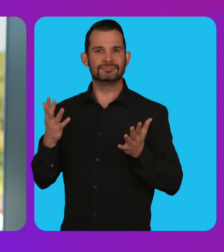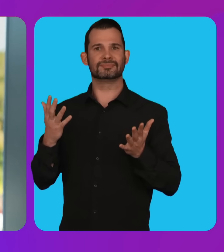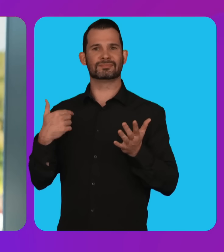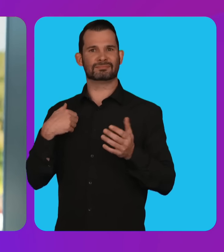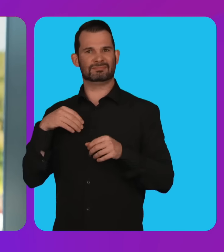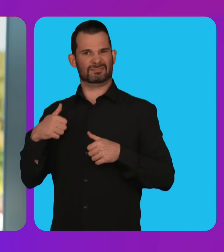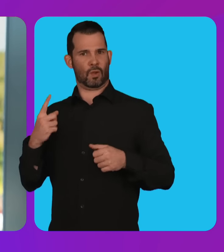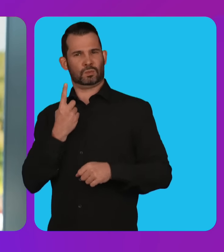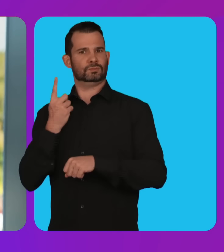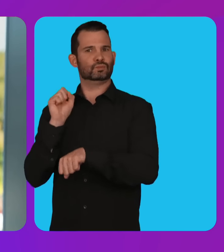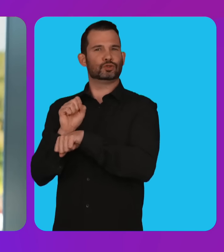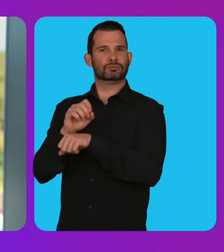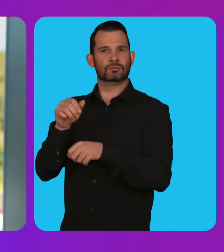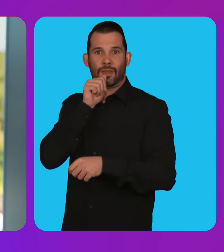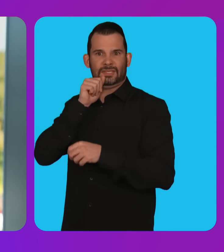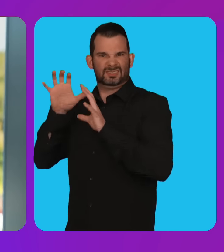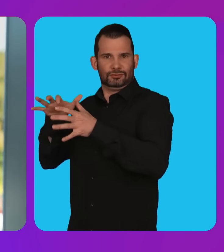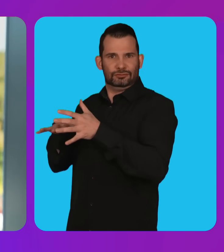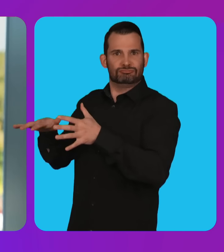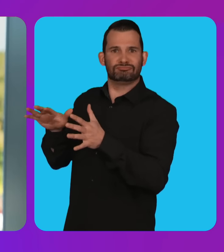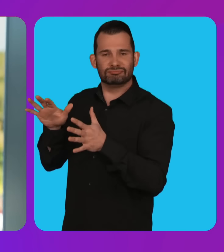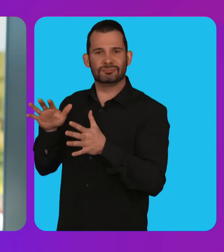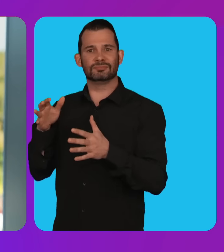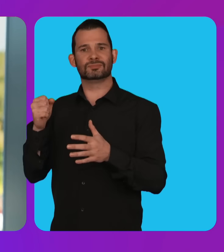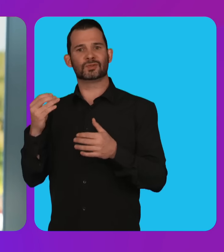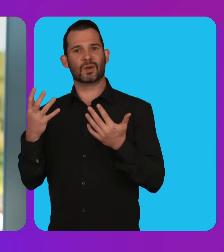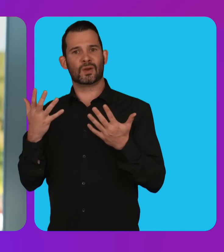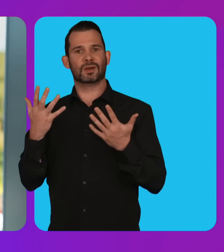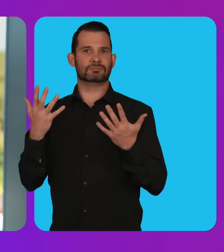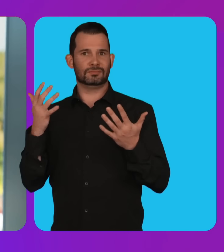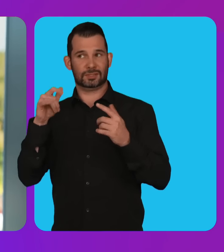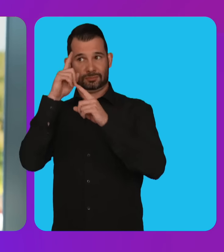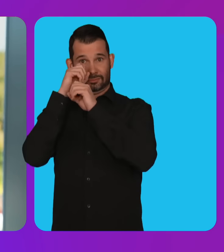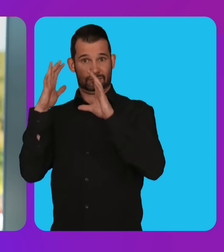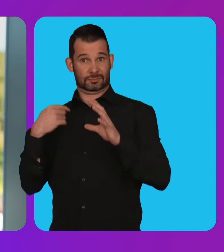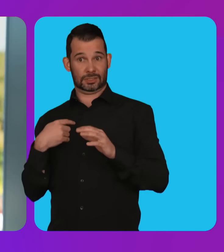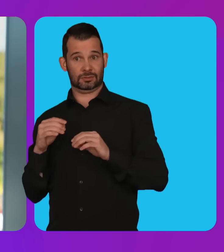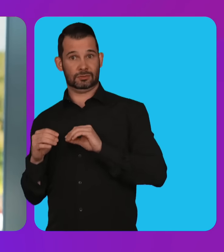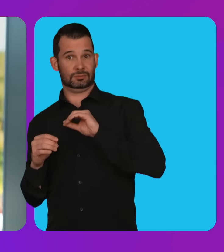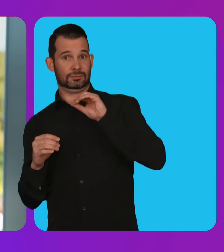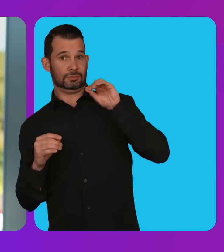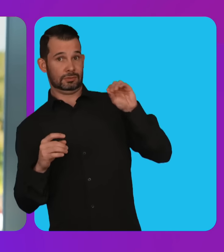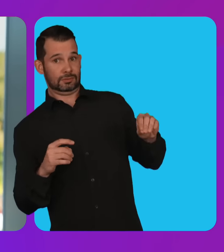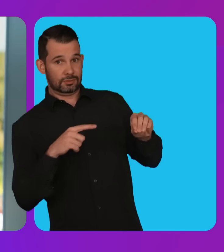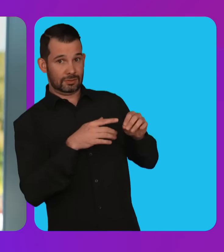And then I'd always worked in the private sector. So for me, the thought of moving over